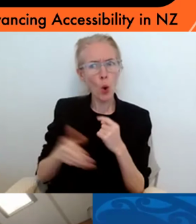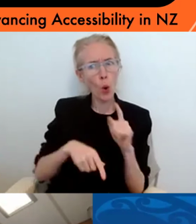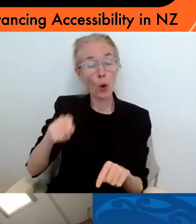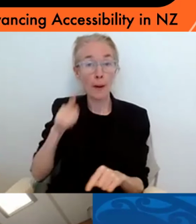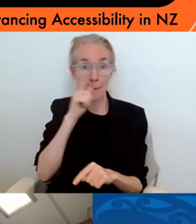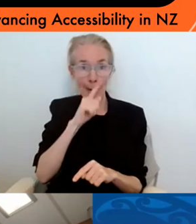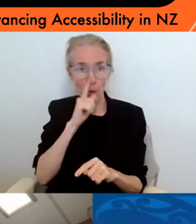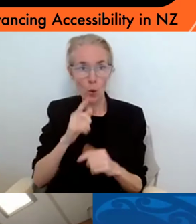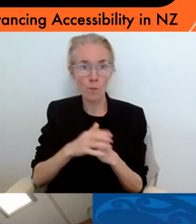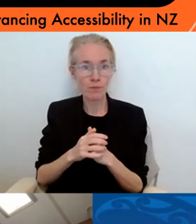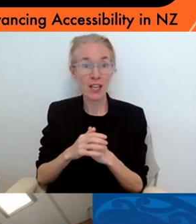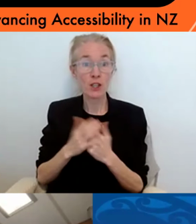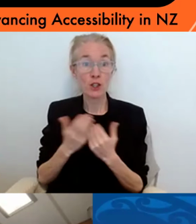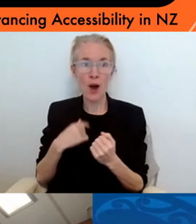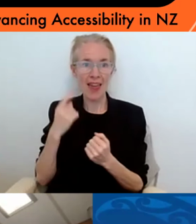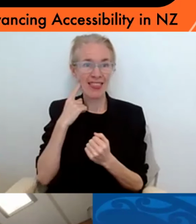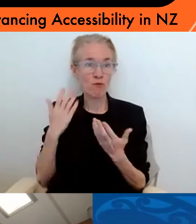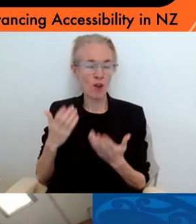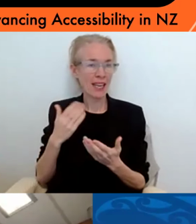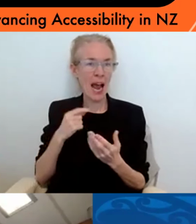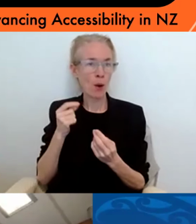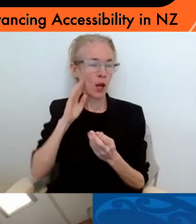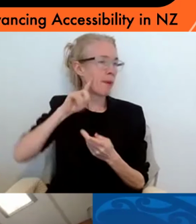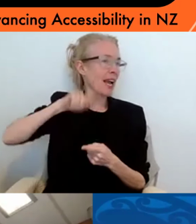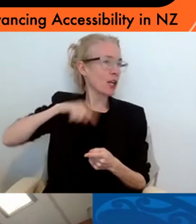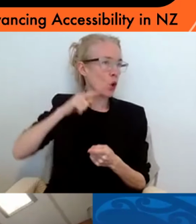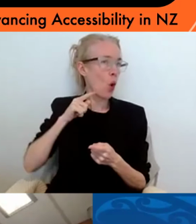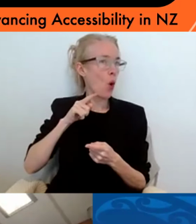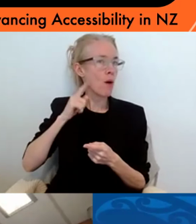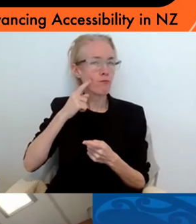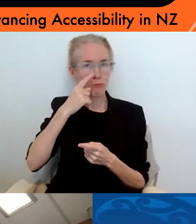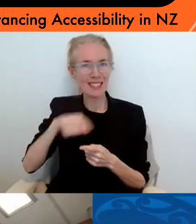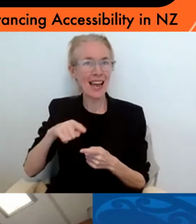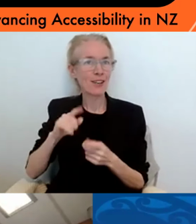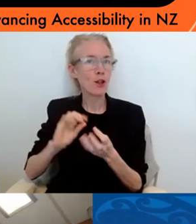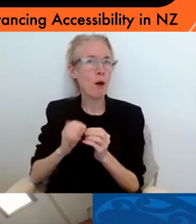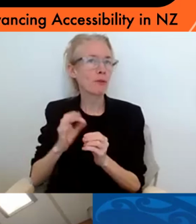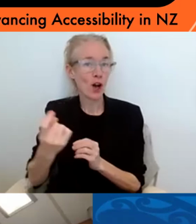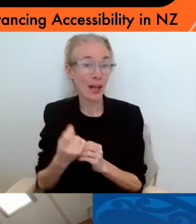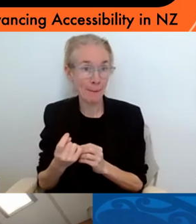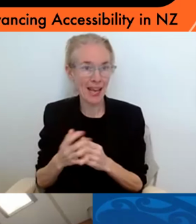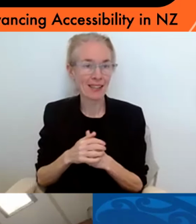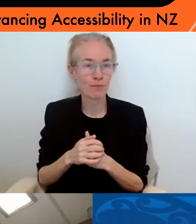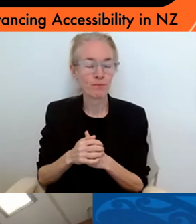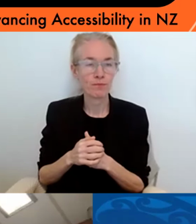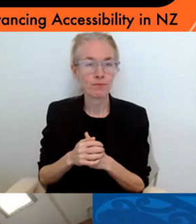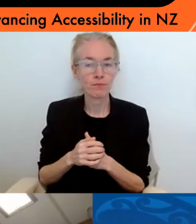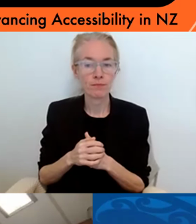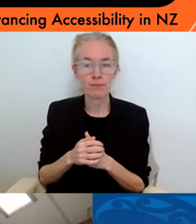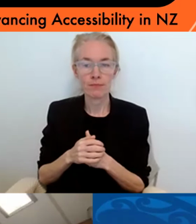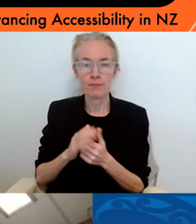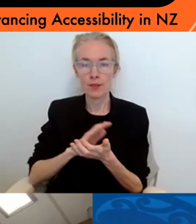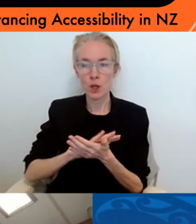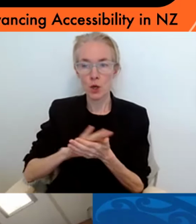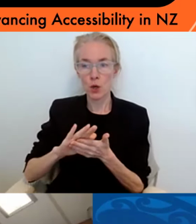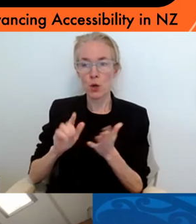we're addressing. I know, well, one of the issues, Hobsonville